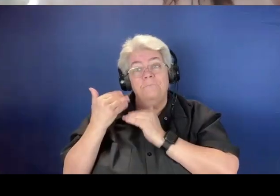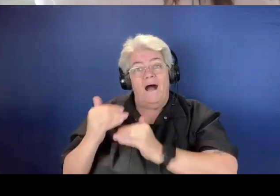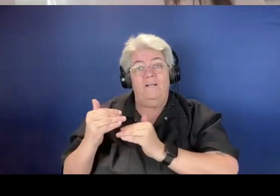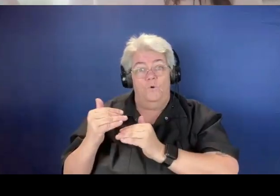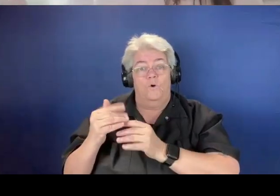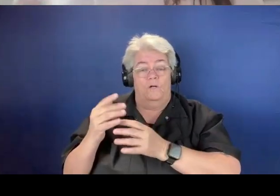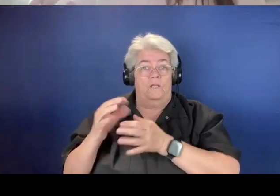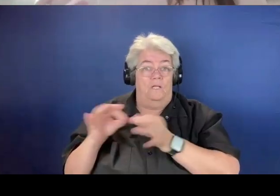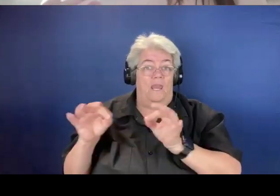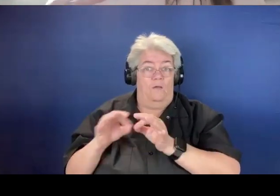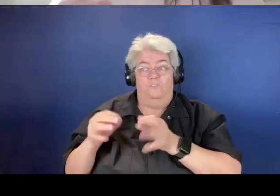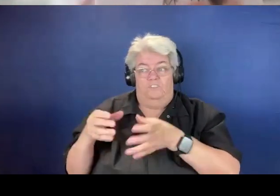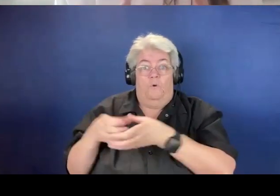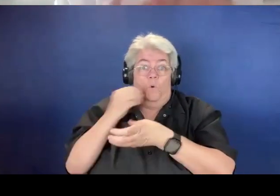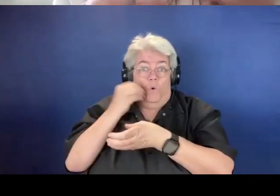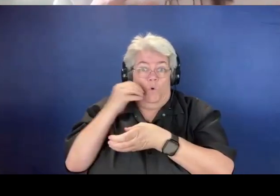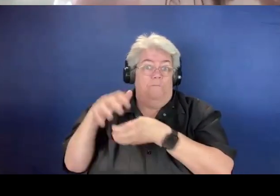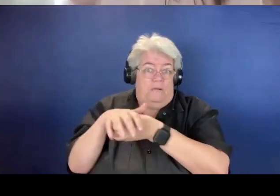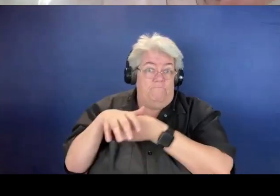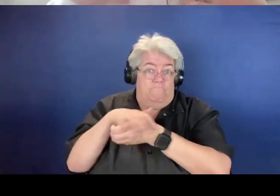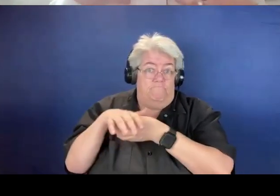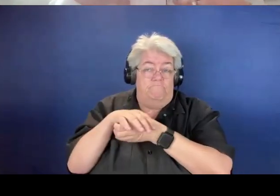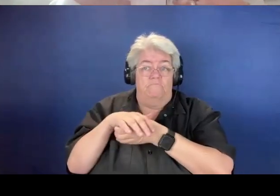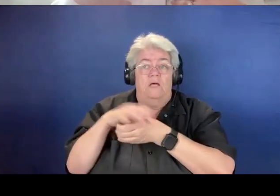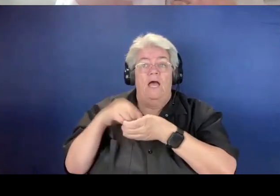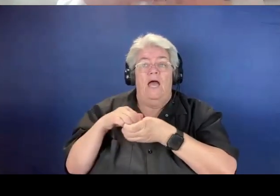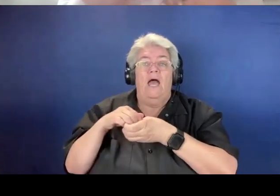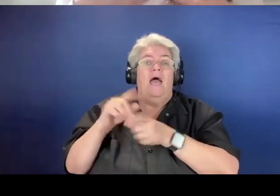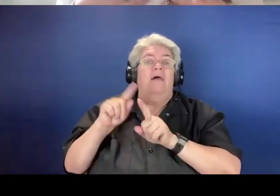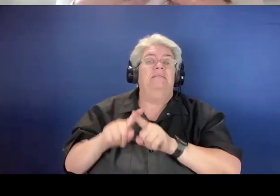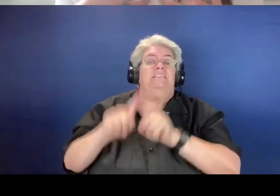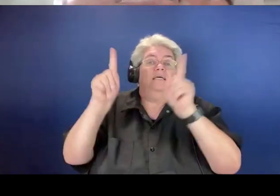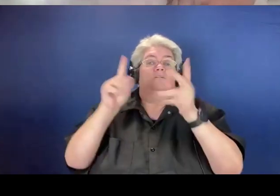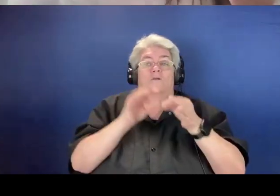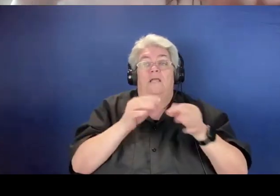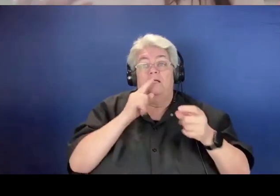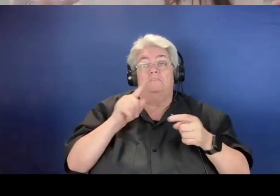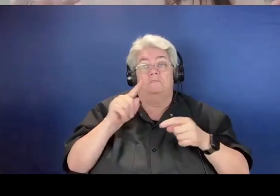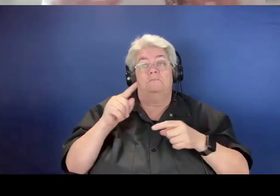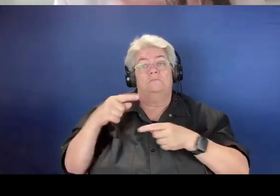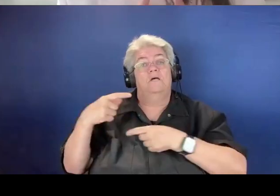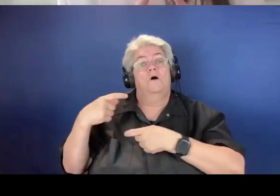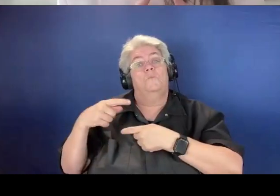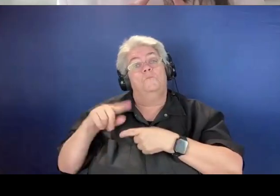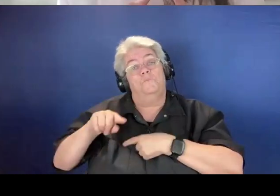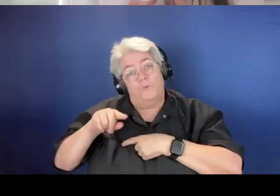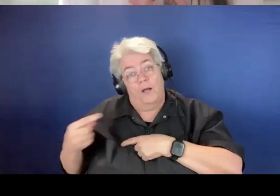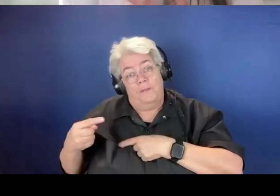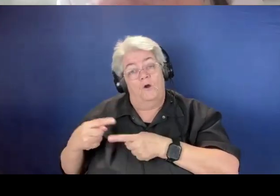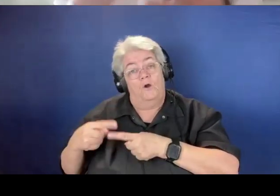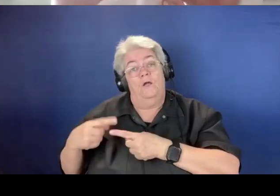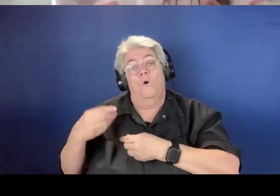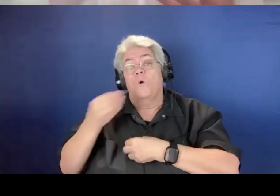and the secondary language if primary is Spanish that's being used at home. Secondary is used out in the community.